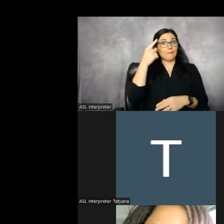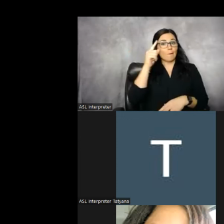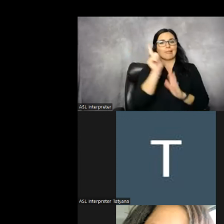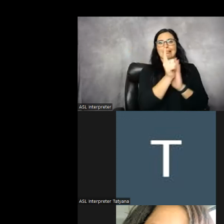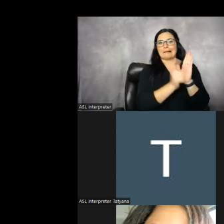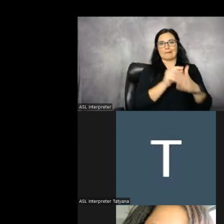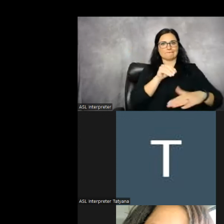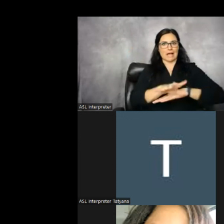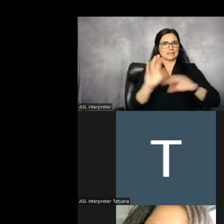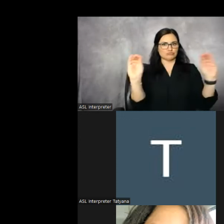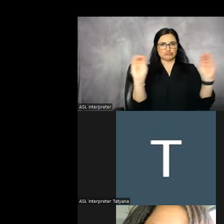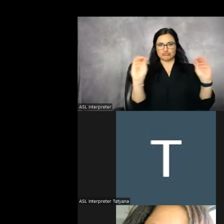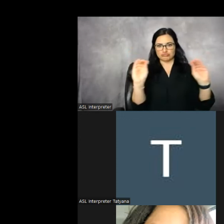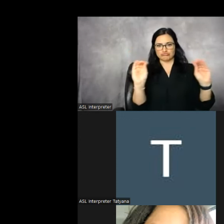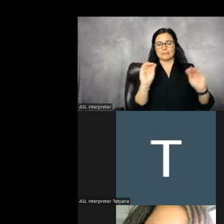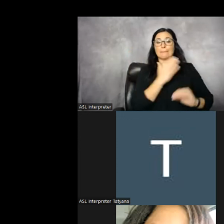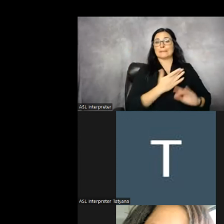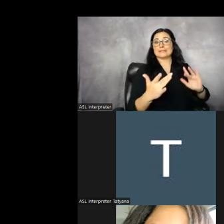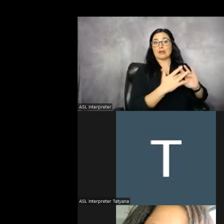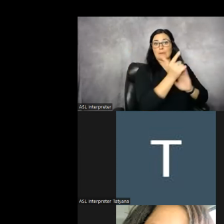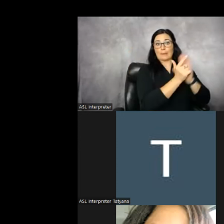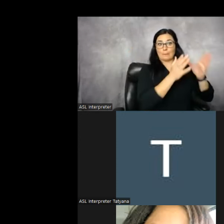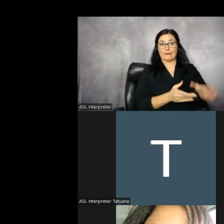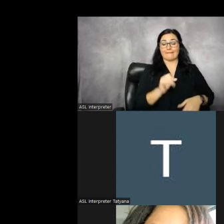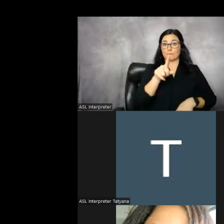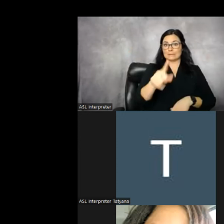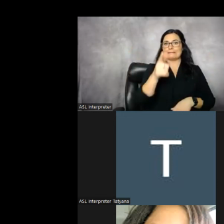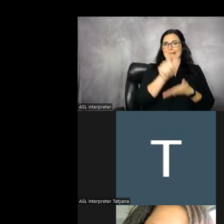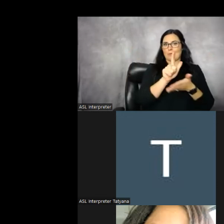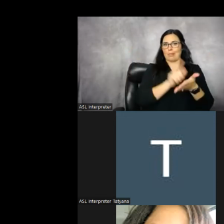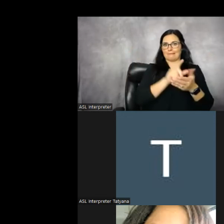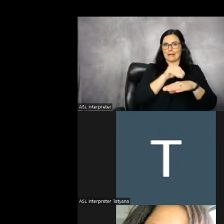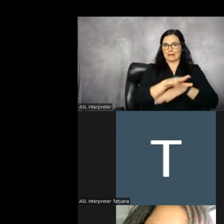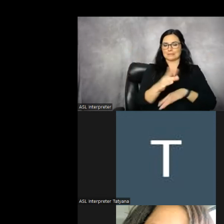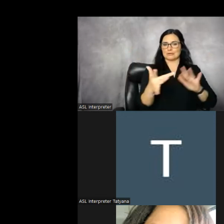Please contact an attorney if that's what you need. And as we discussed a second ago,